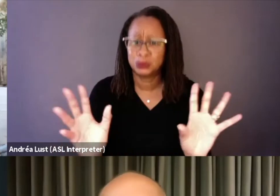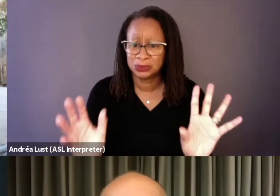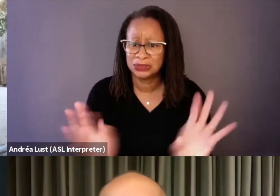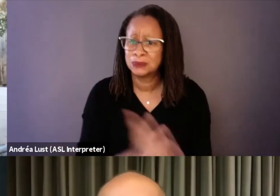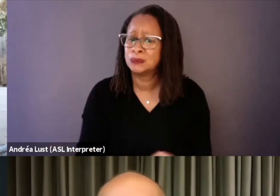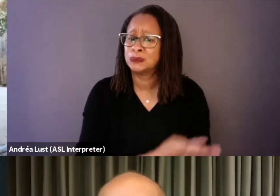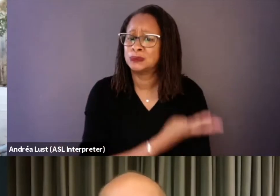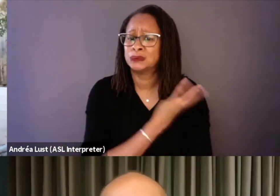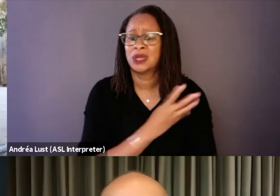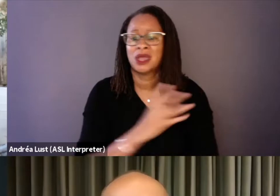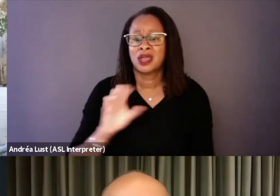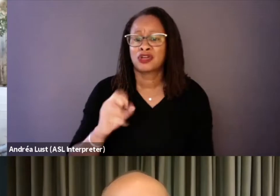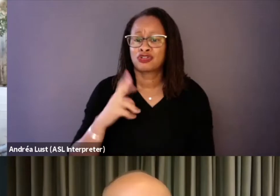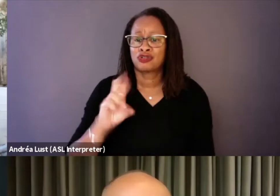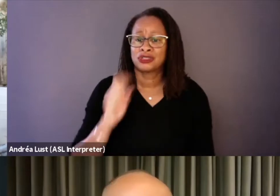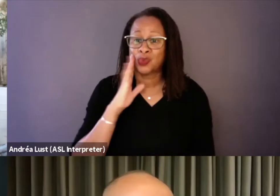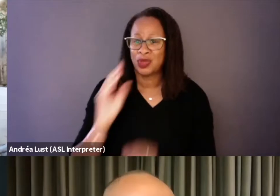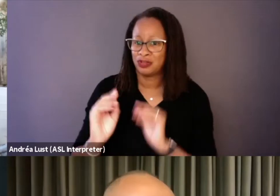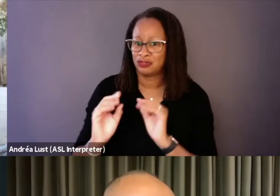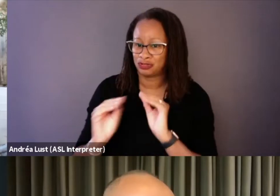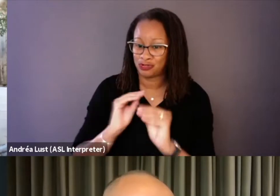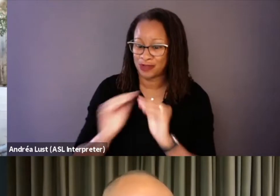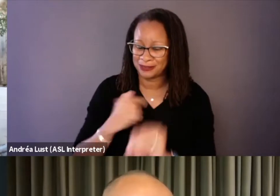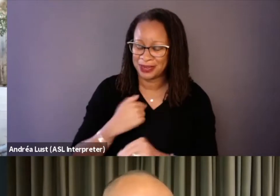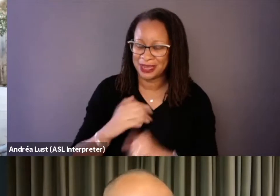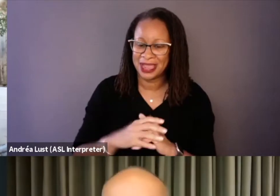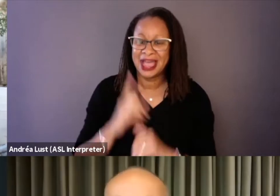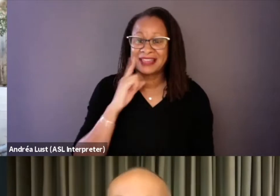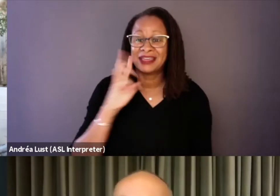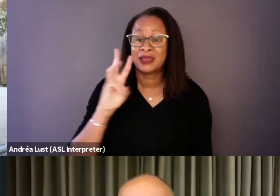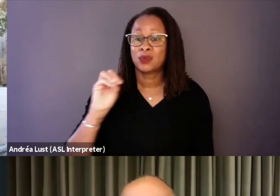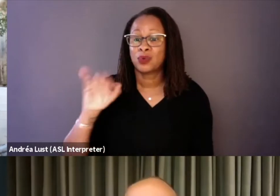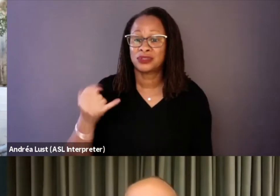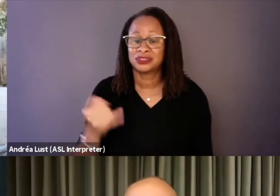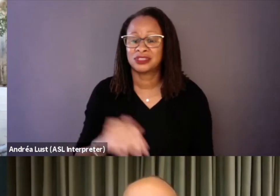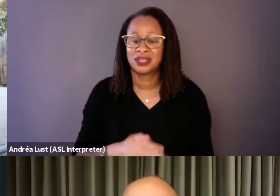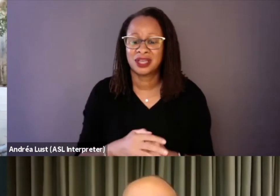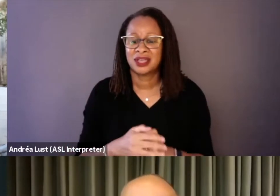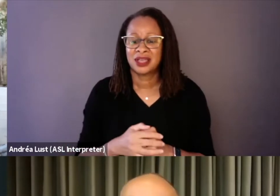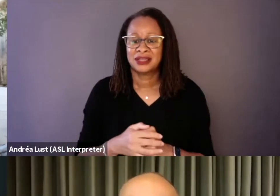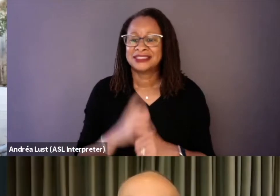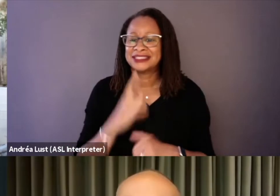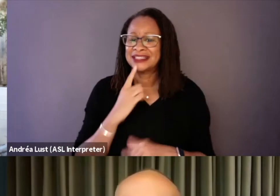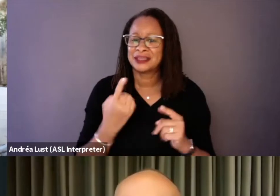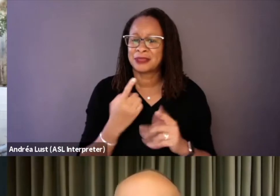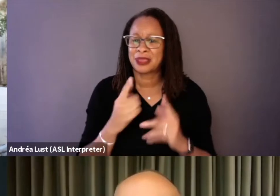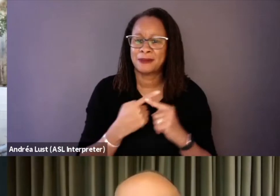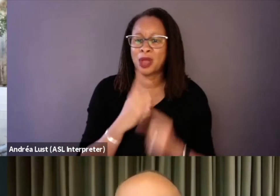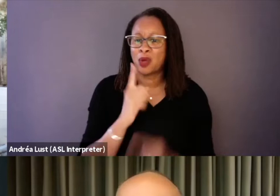Chris will correct me, but I think Wojnarowicz several times talked about "one child nation" and his belief that minorities,